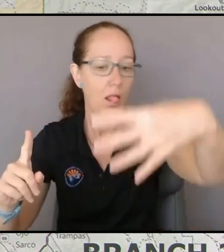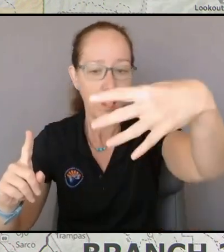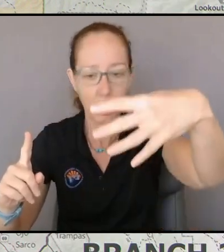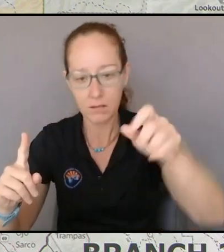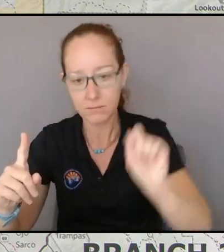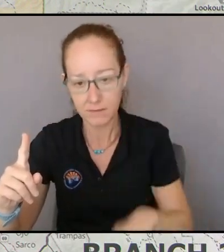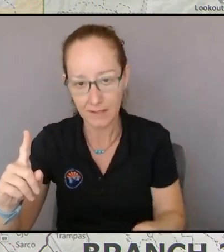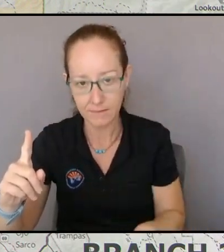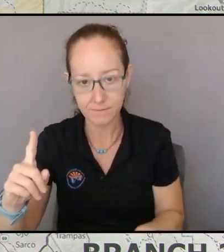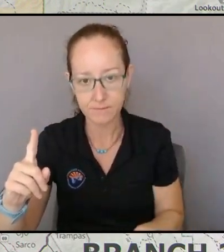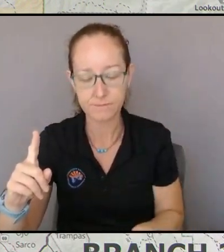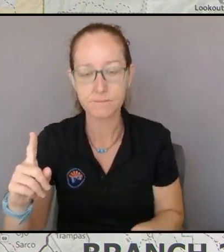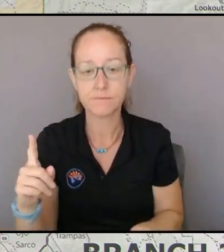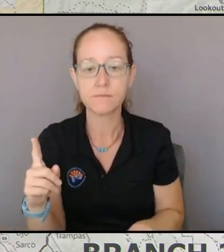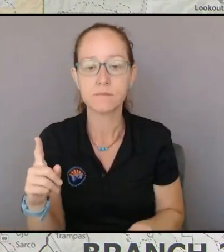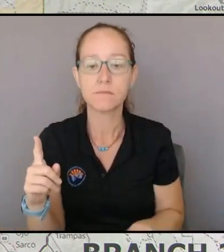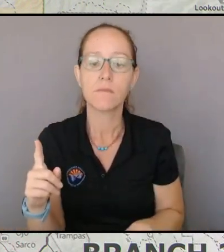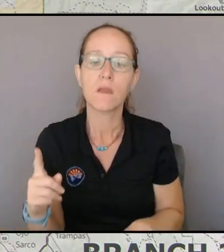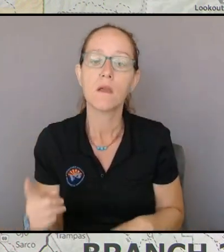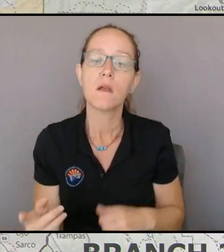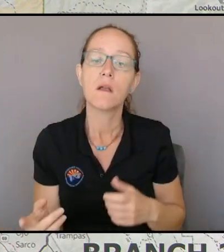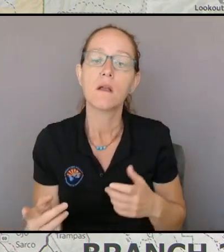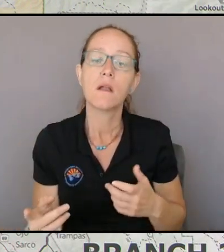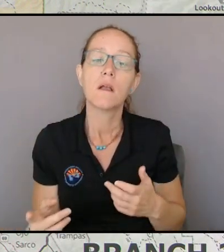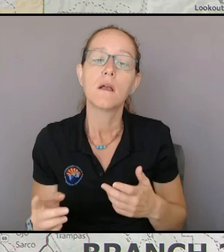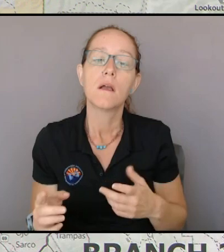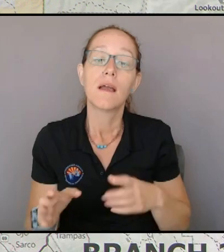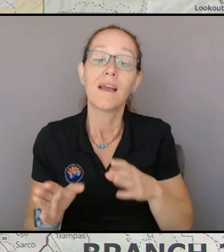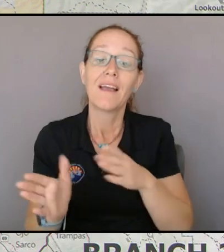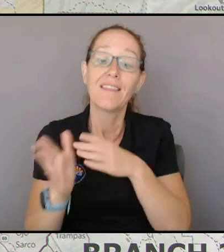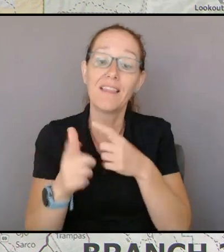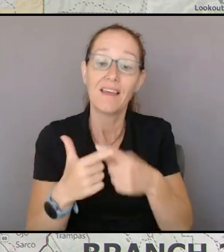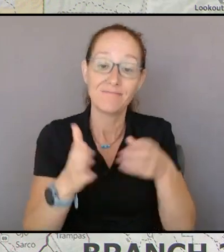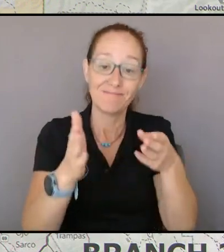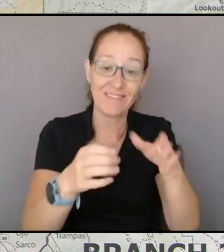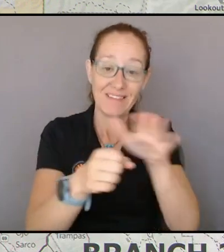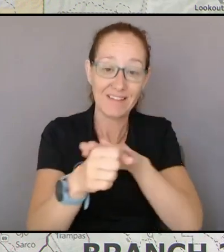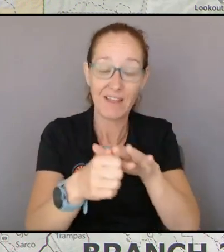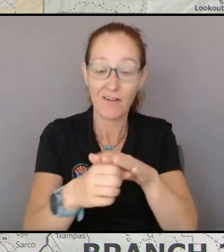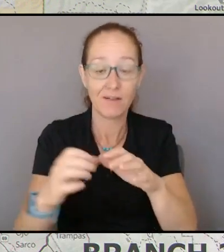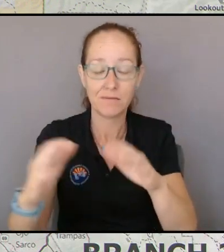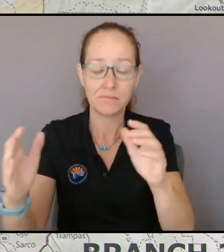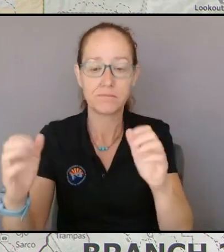wind could be same speed at 20 feet, or they could estimate the same, you know, same 'Transport Wind Speeds' they're called. The